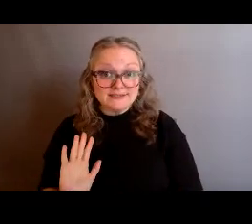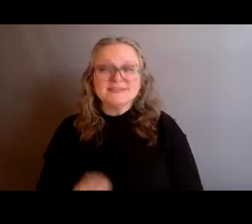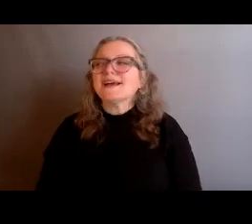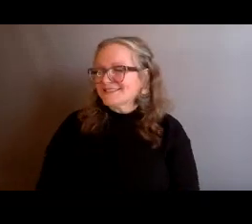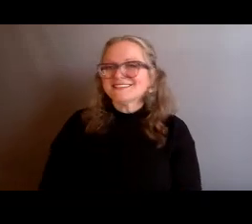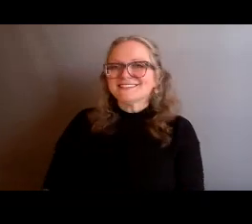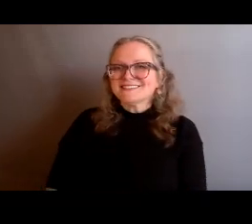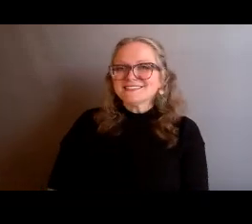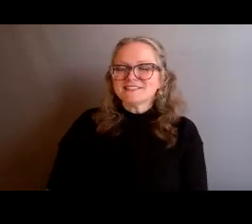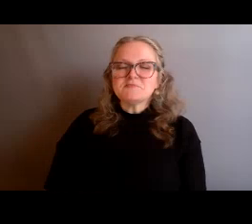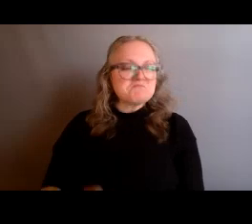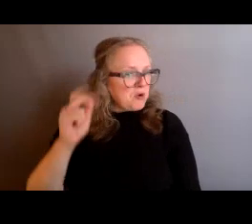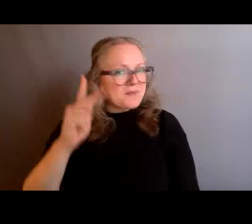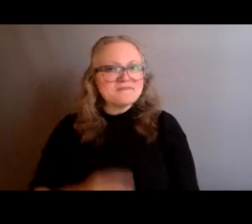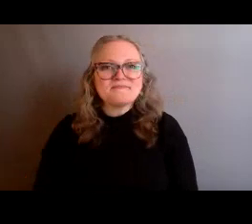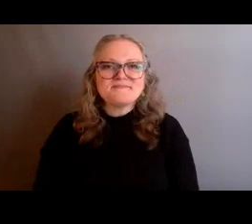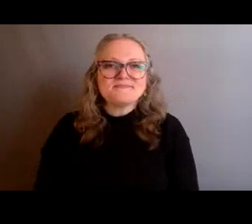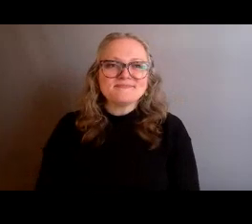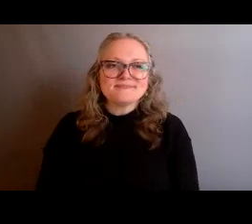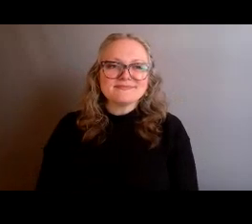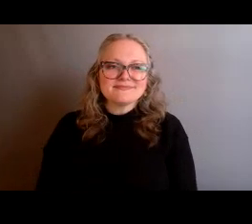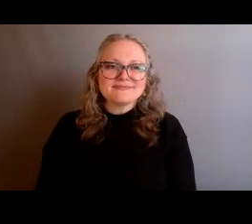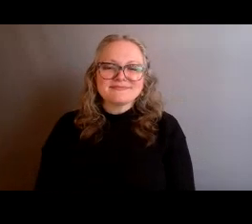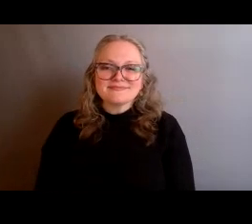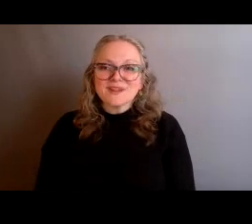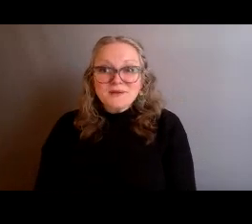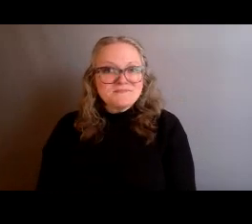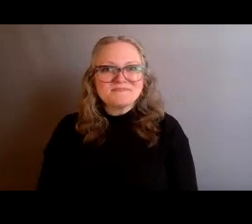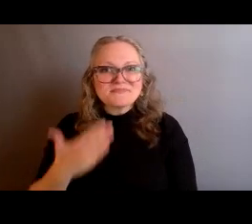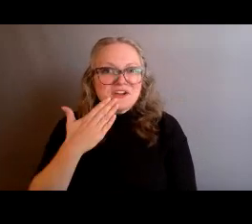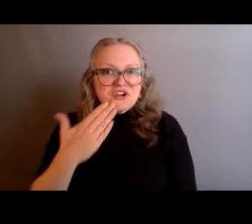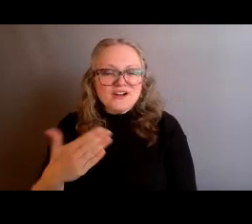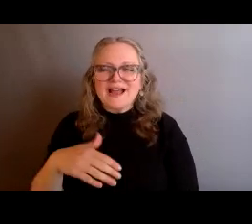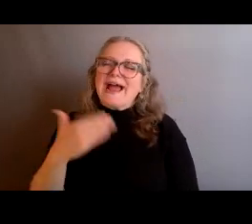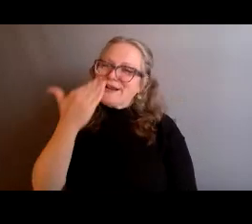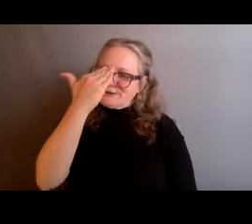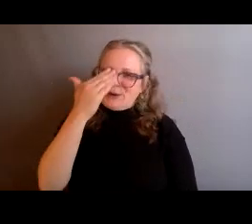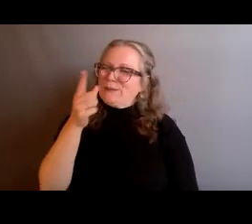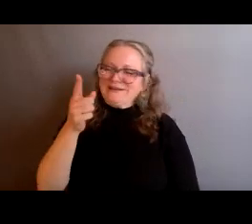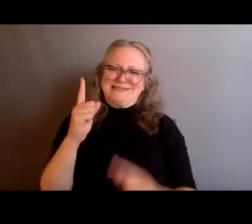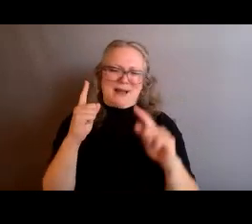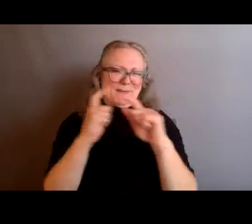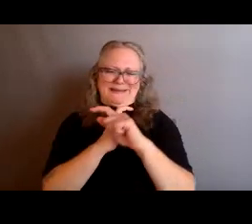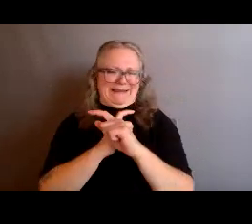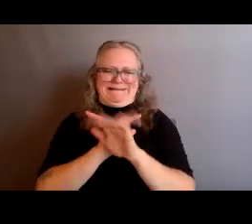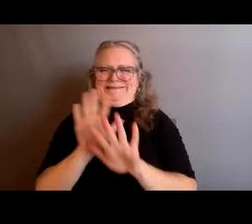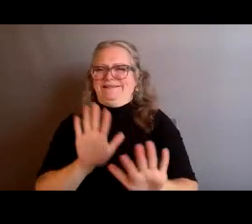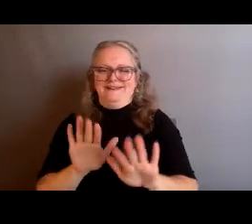All right. All right, good. Well, I know, I know. That's complicated. You should see.